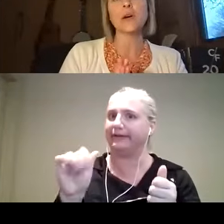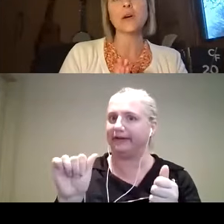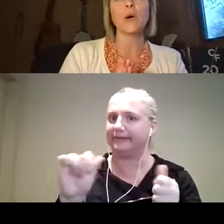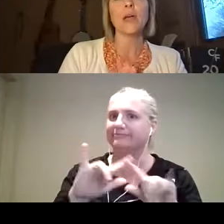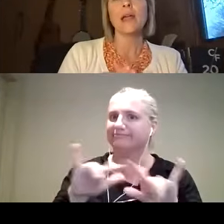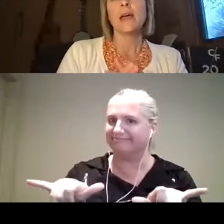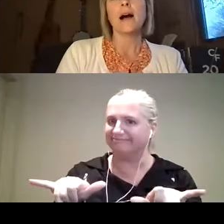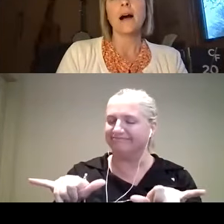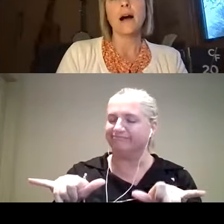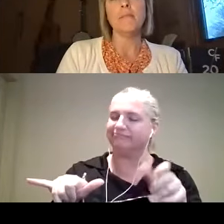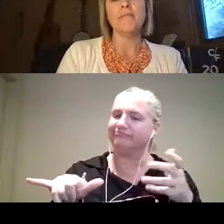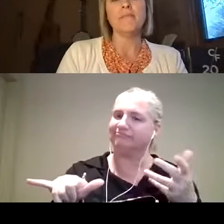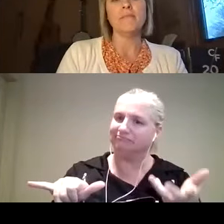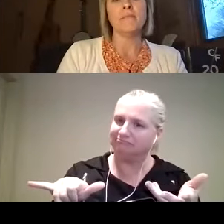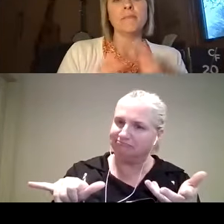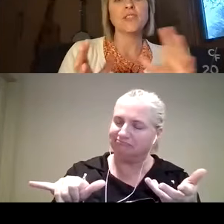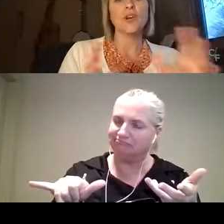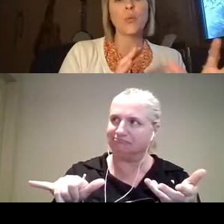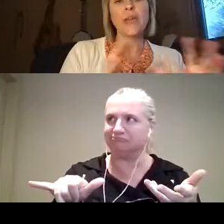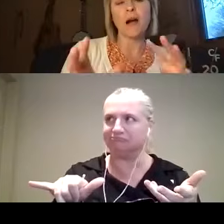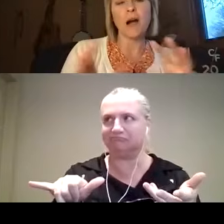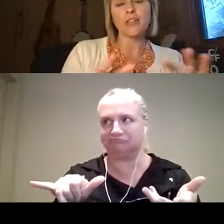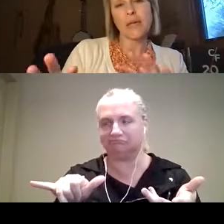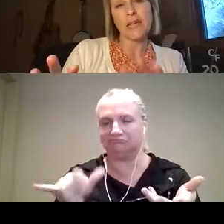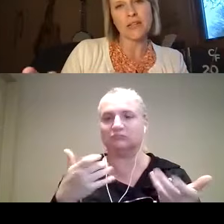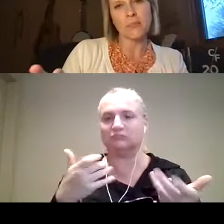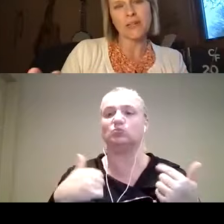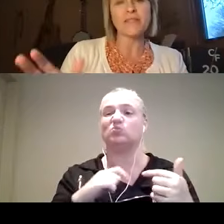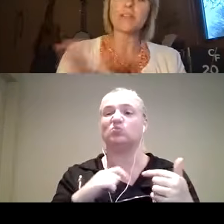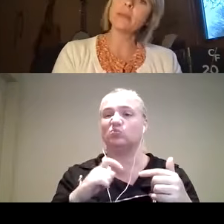So, we are doing it a little bit differently,